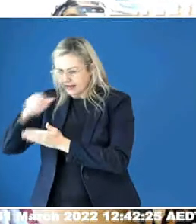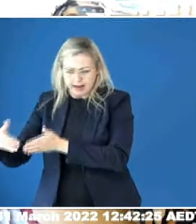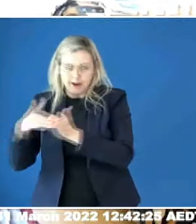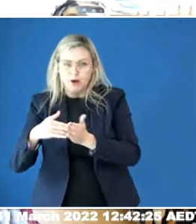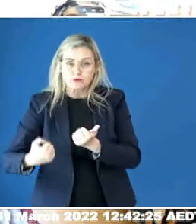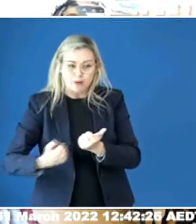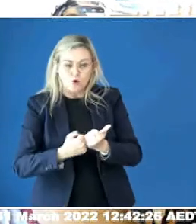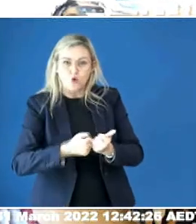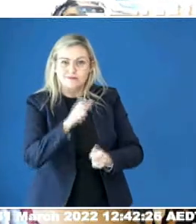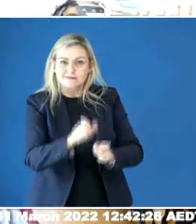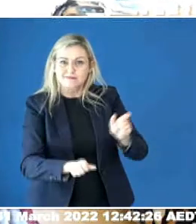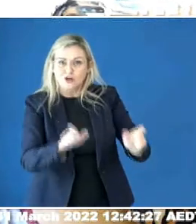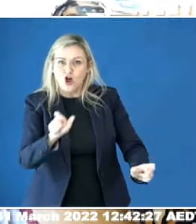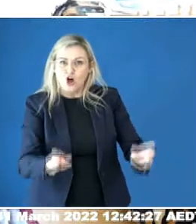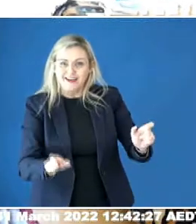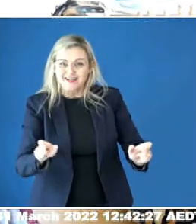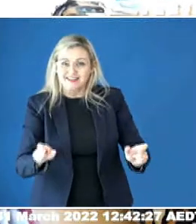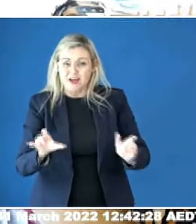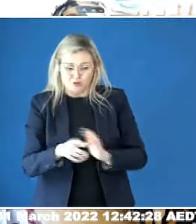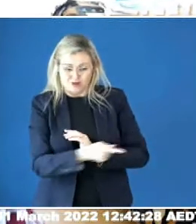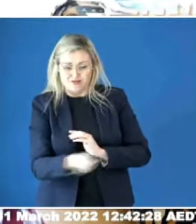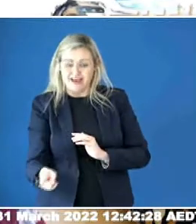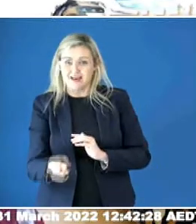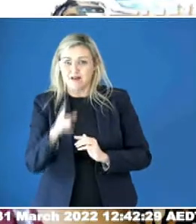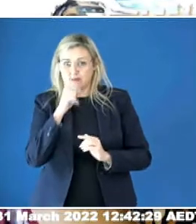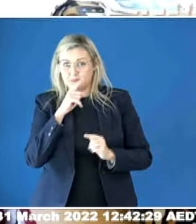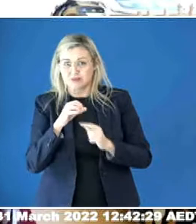organisation of people with disabilities who may be able to assist?